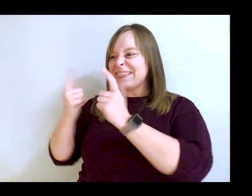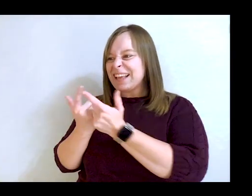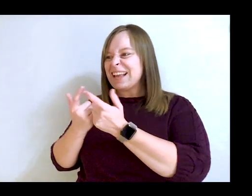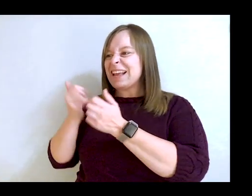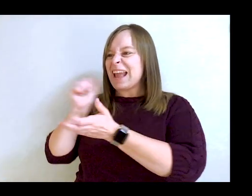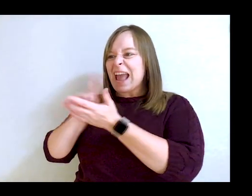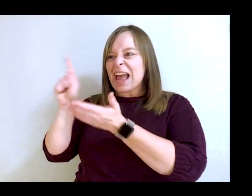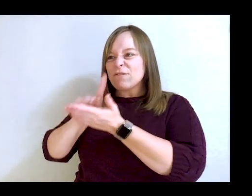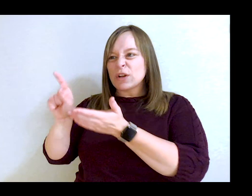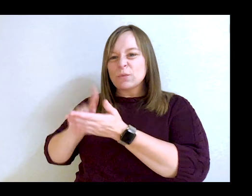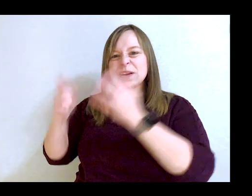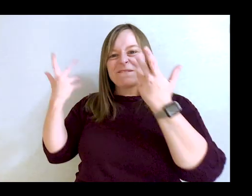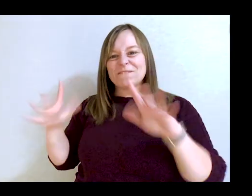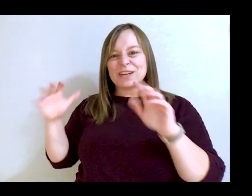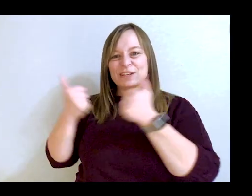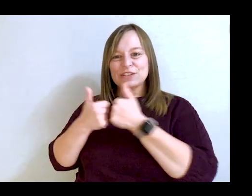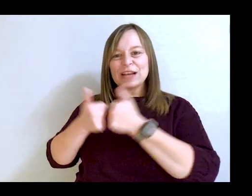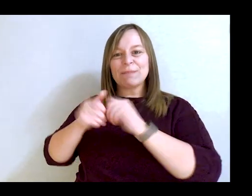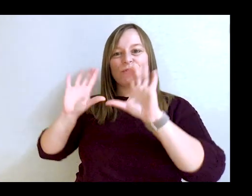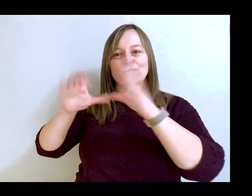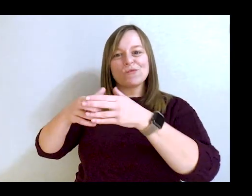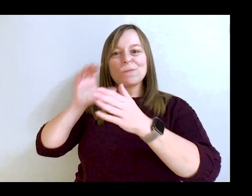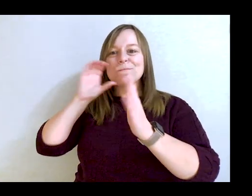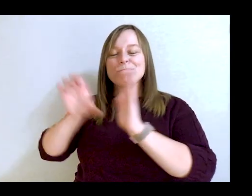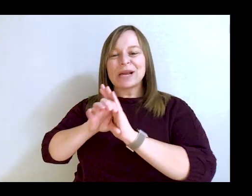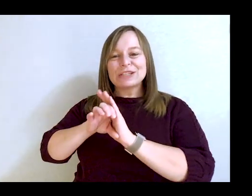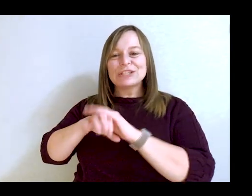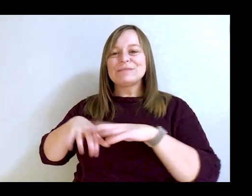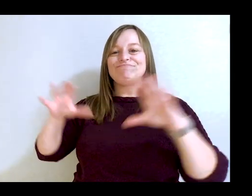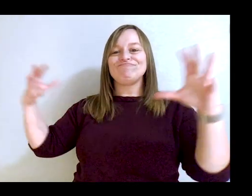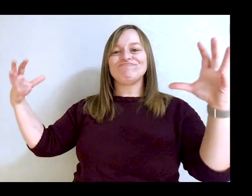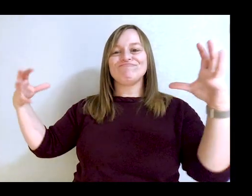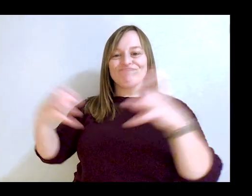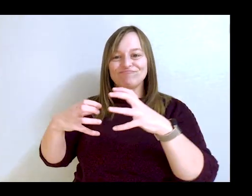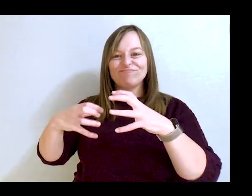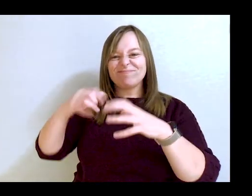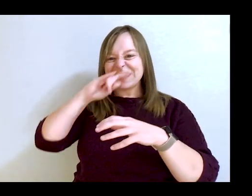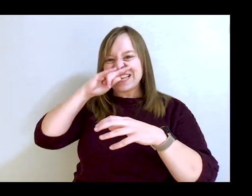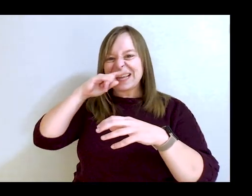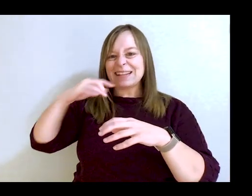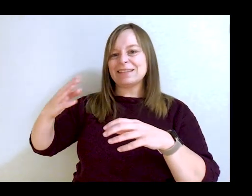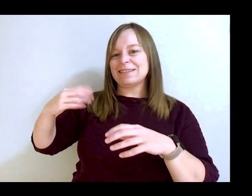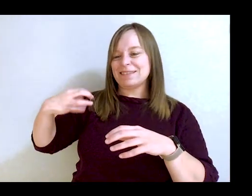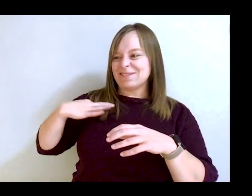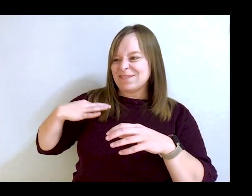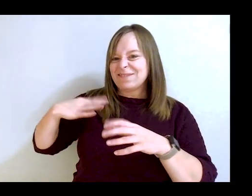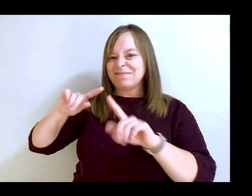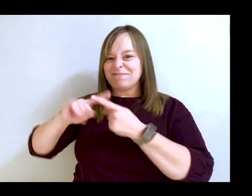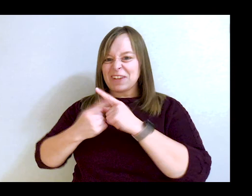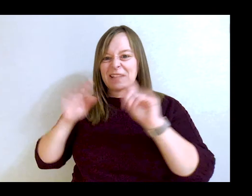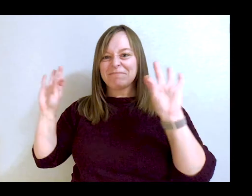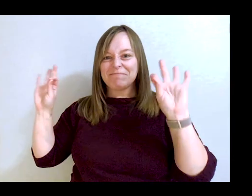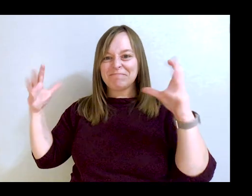And every week after the game, we take group pictures around home plate with all the -- we call them the buddies, the volunteers, that come down